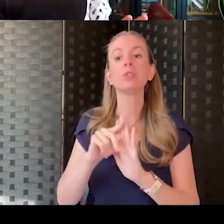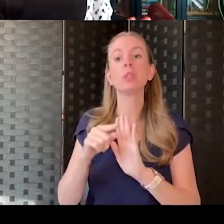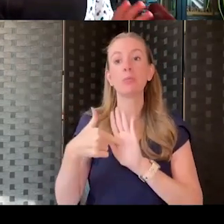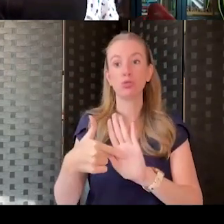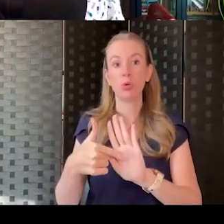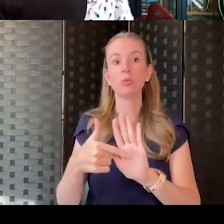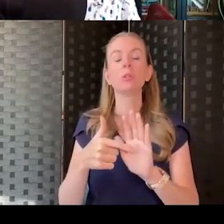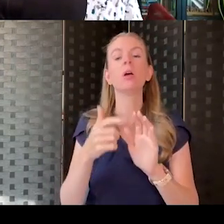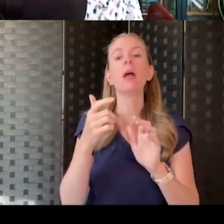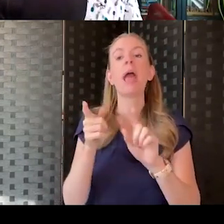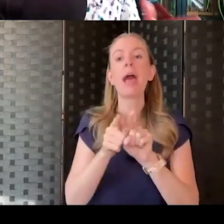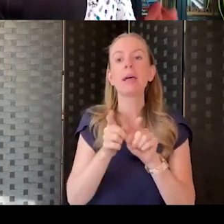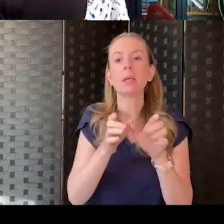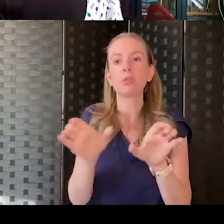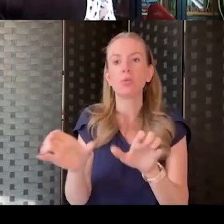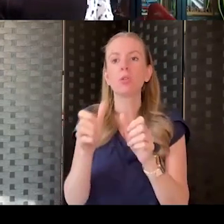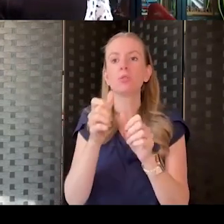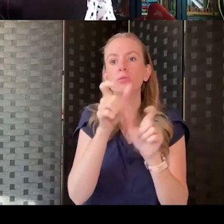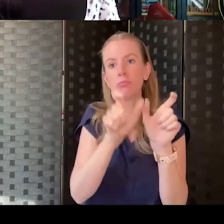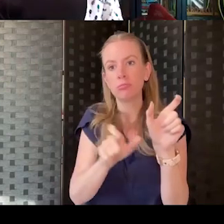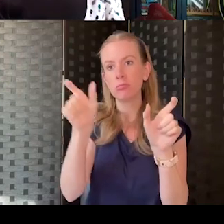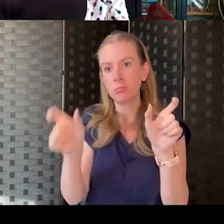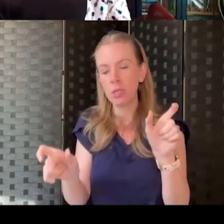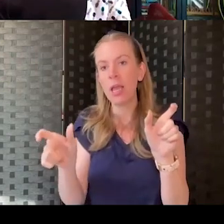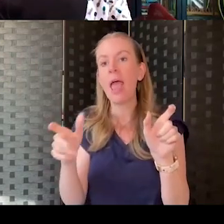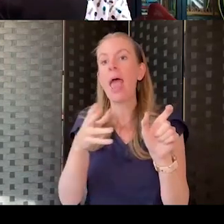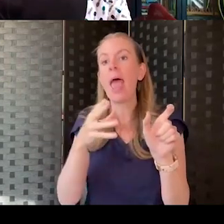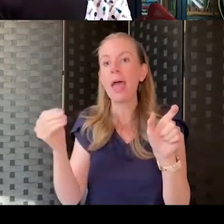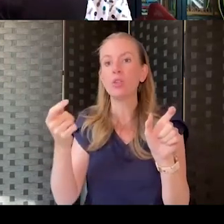each of the first three columns, and then go back to remove sorting for the first column.